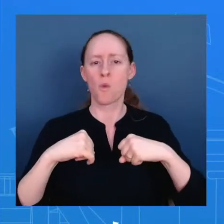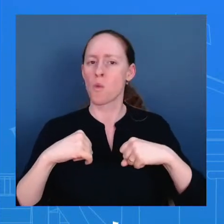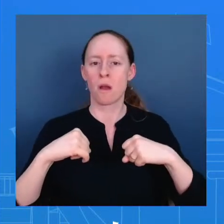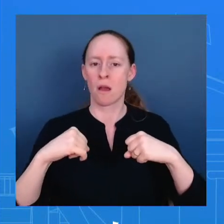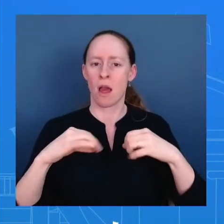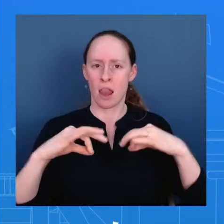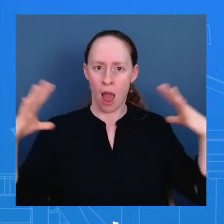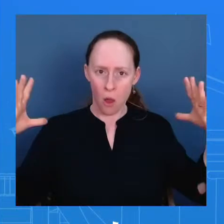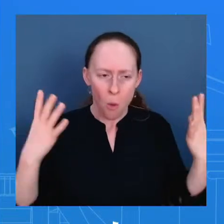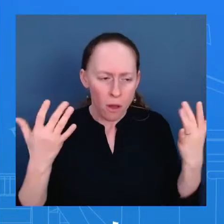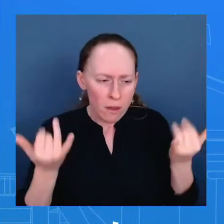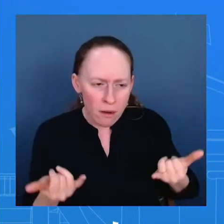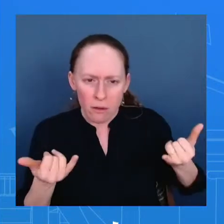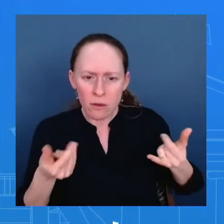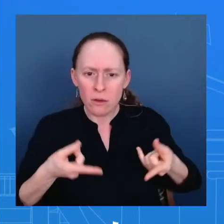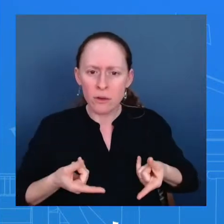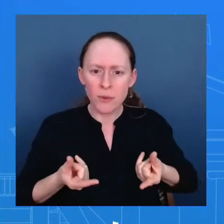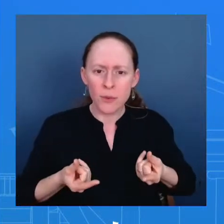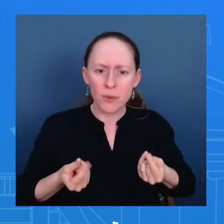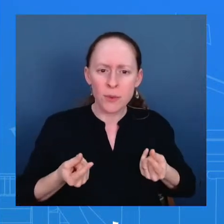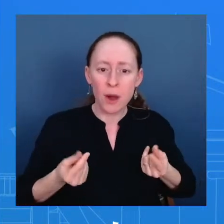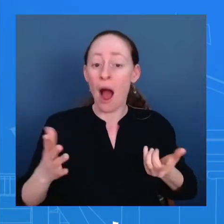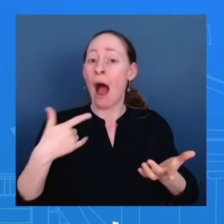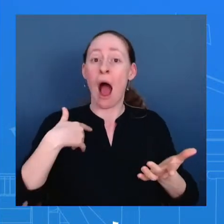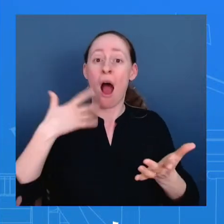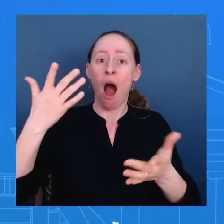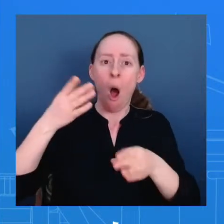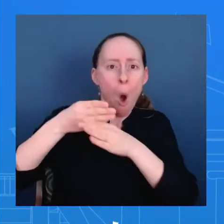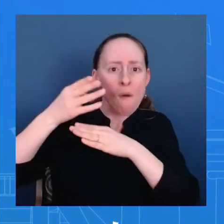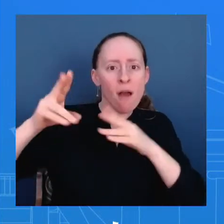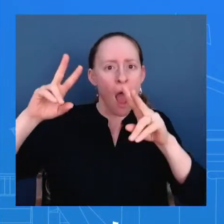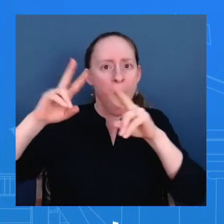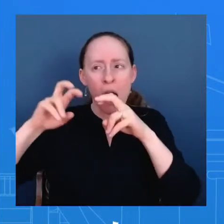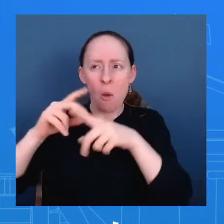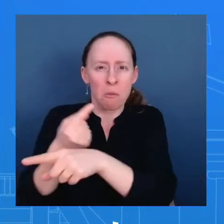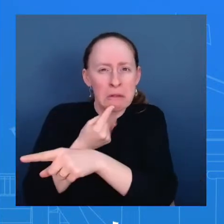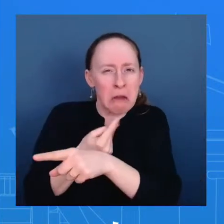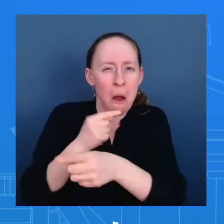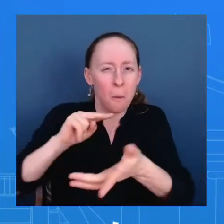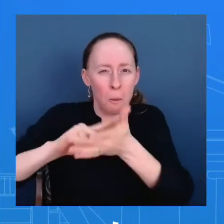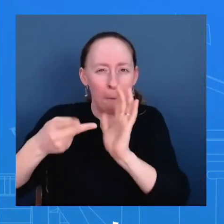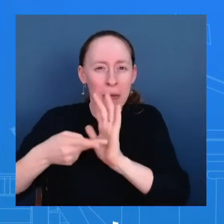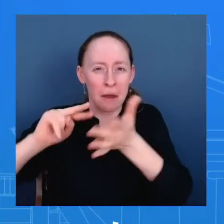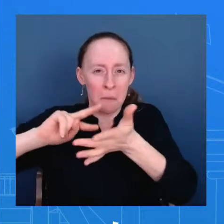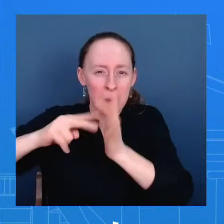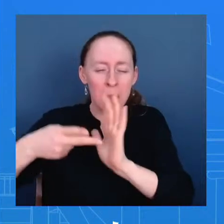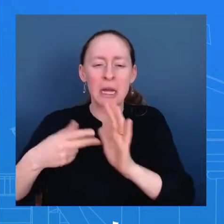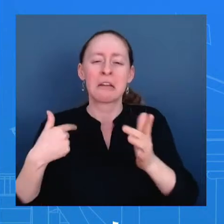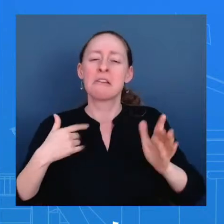speak to -- The Press: My question was about the timing, though. Was there any coordination -- Ms. Jean-Pierre: Yeah, but I'm not -- I'm not going to speak to timing. I'm not going to give an analysis on it.